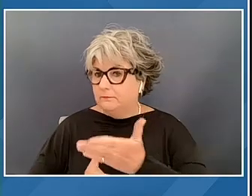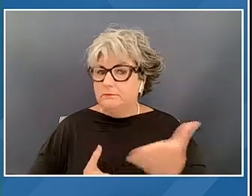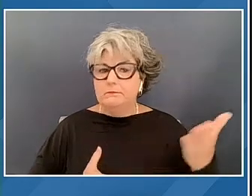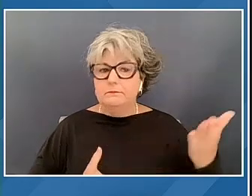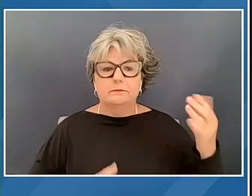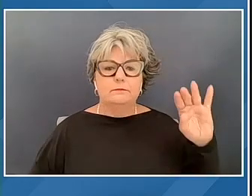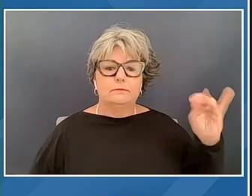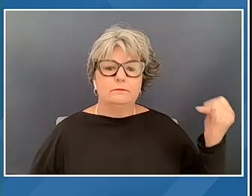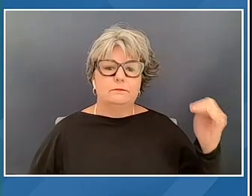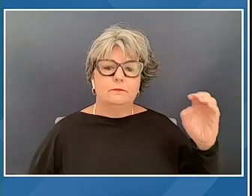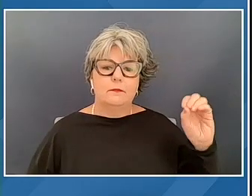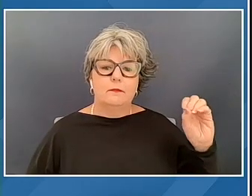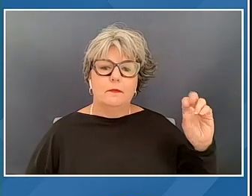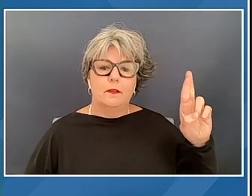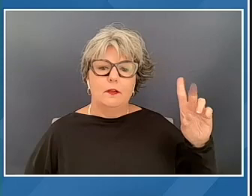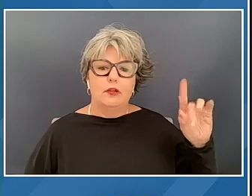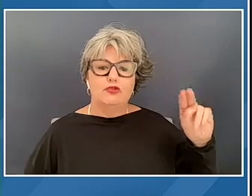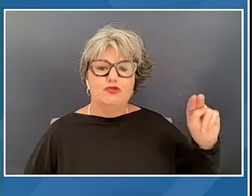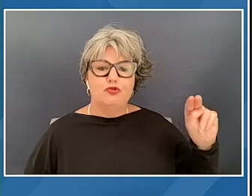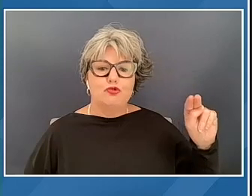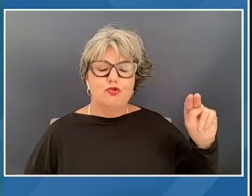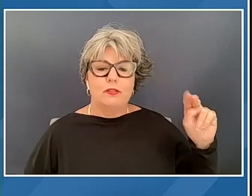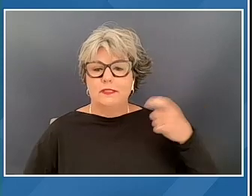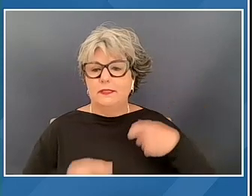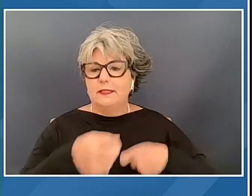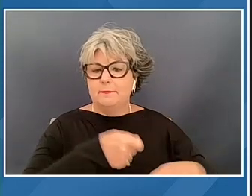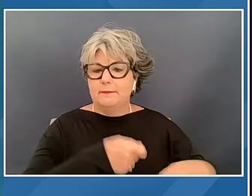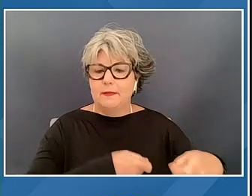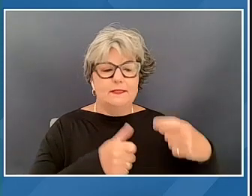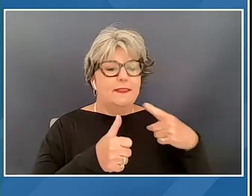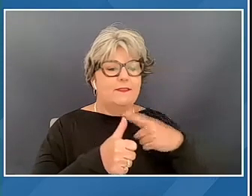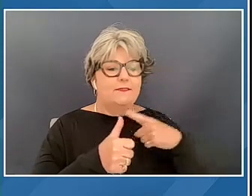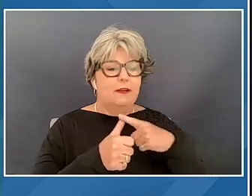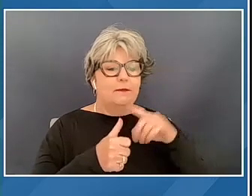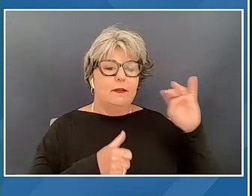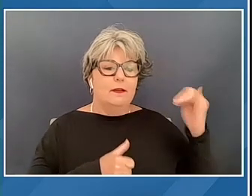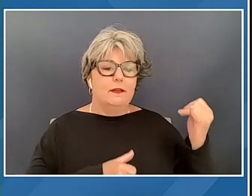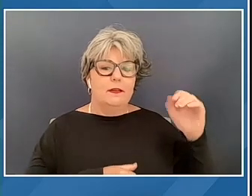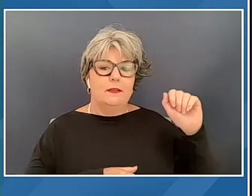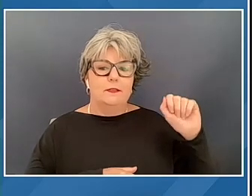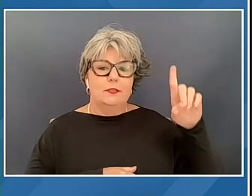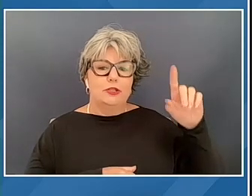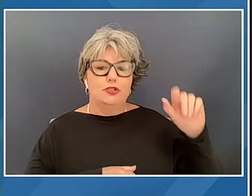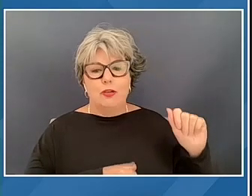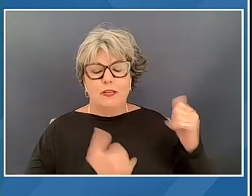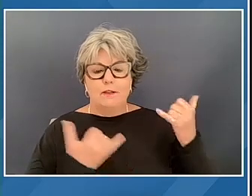joined in place of the primary, Jada, for this discussion. Is that correct?